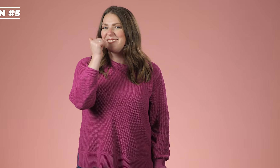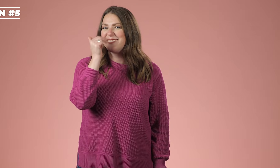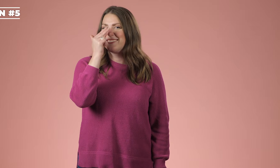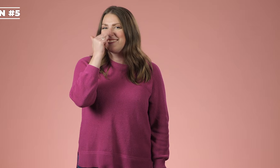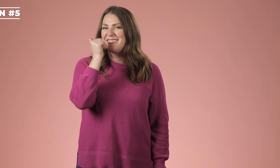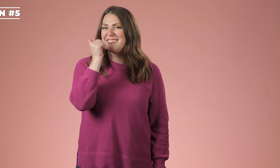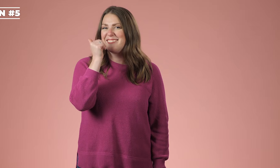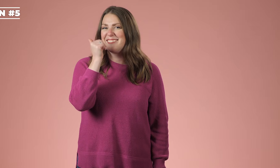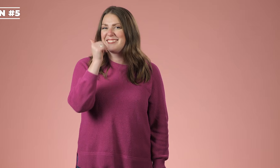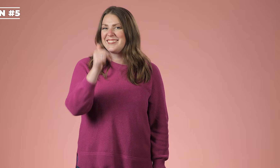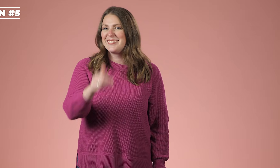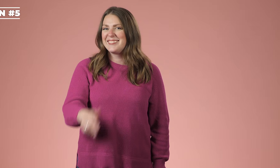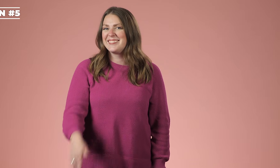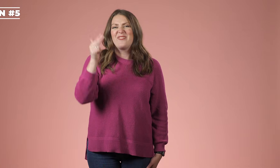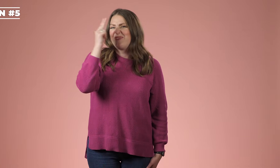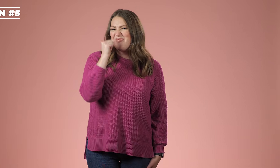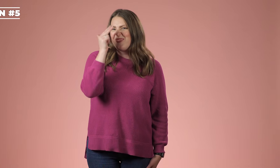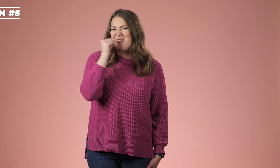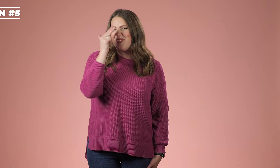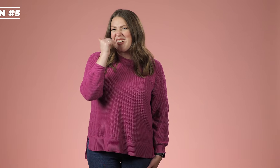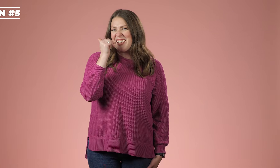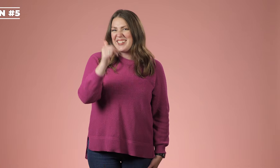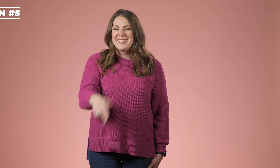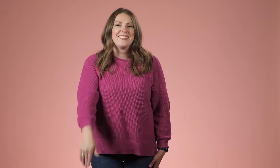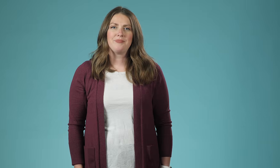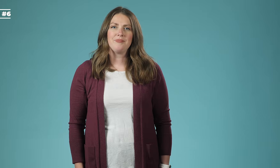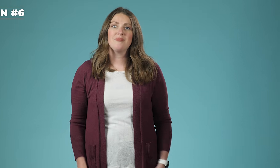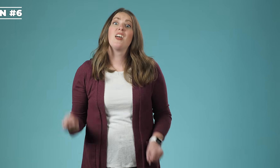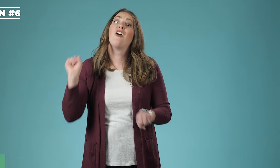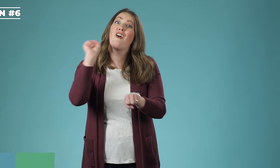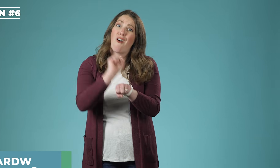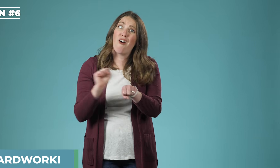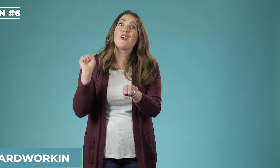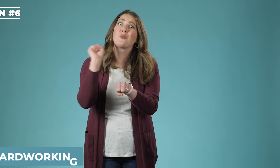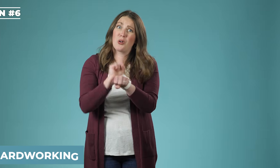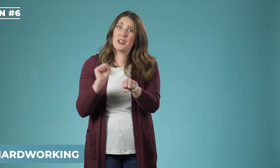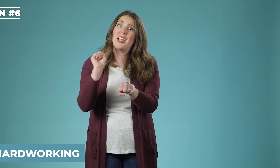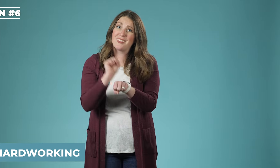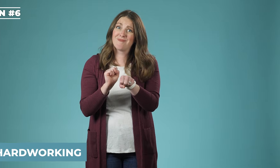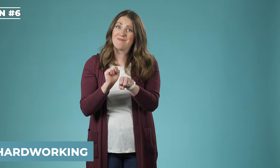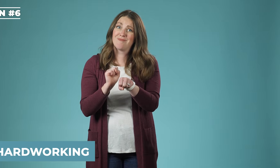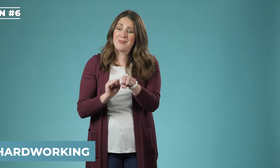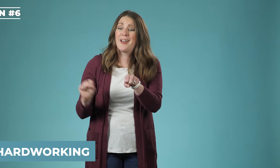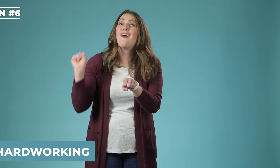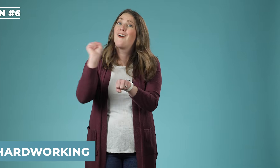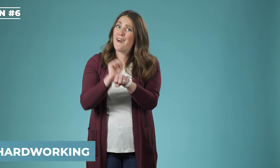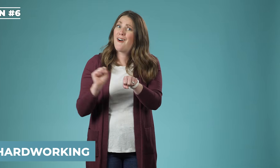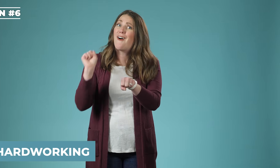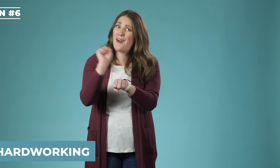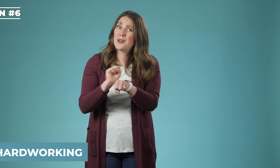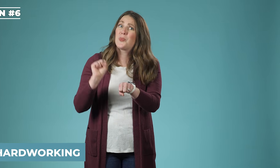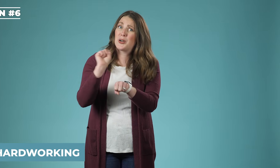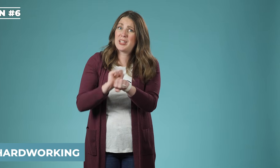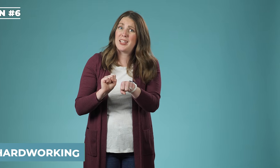and you can make a funny face when you do it funny, Hard working, hard working.